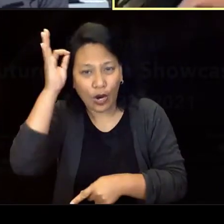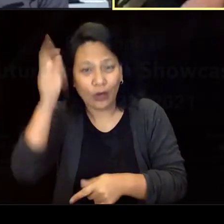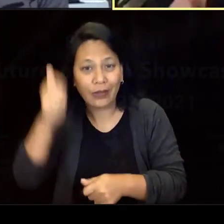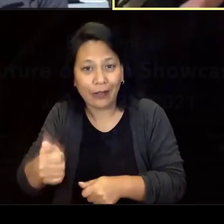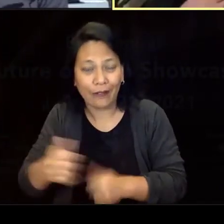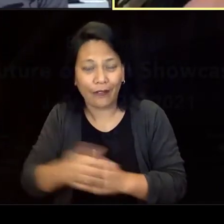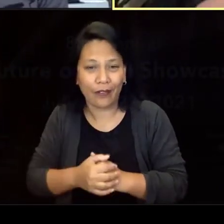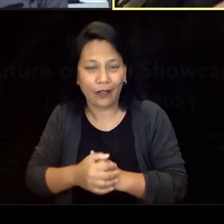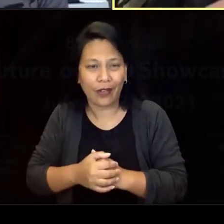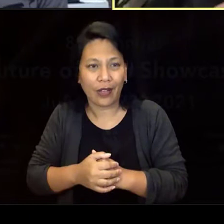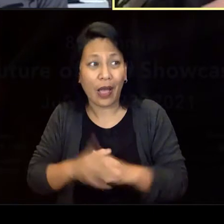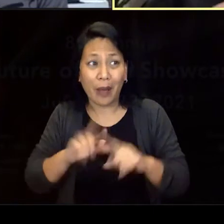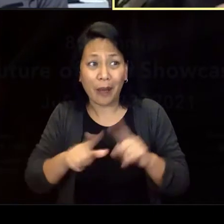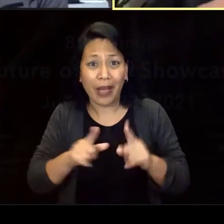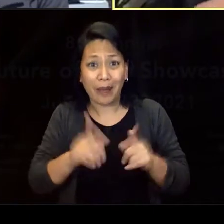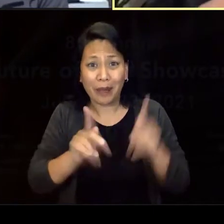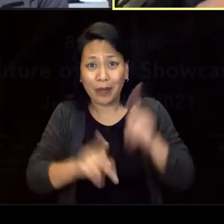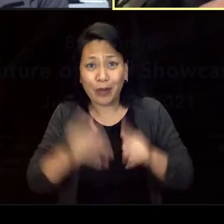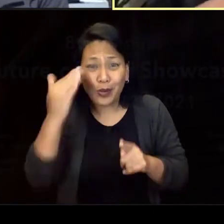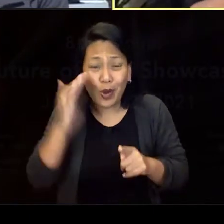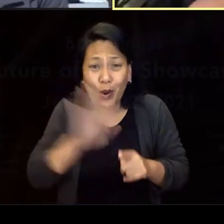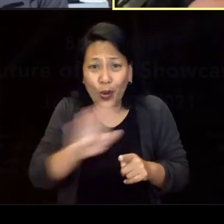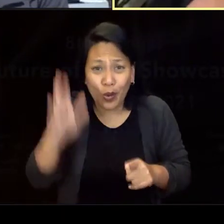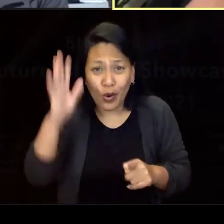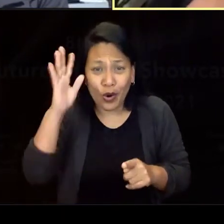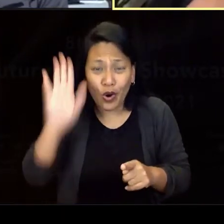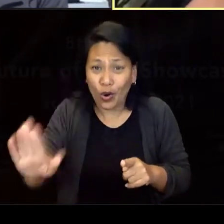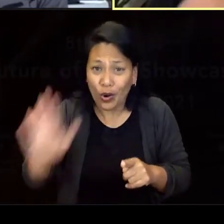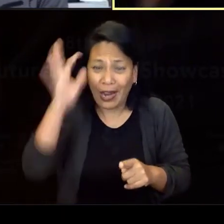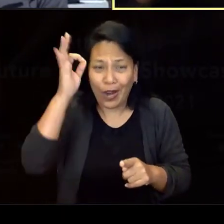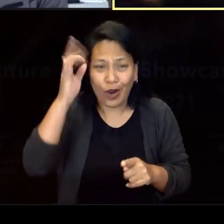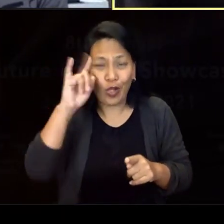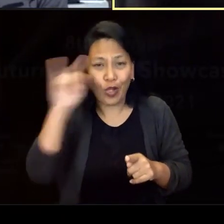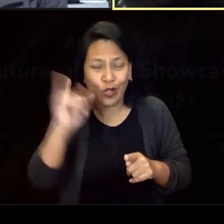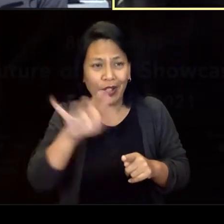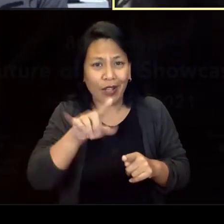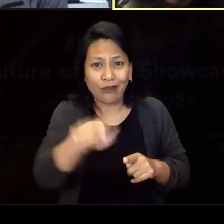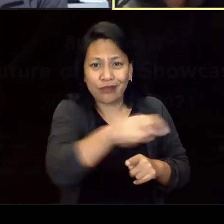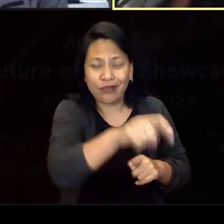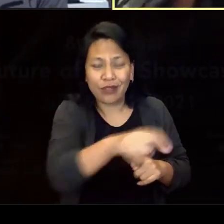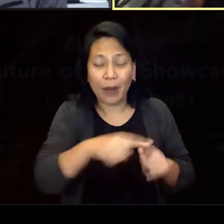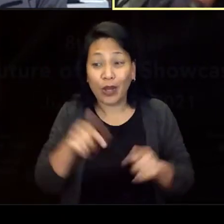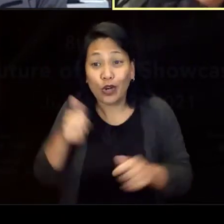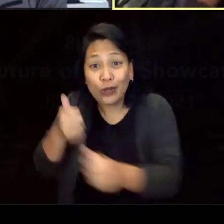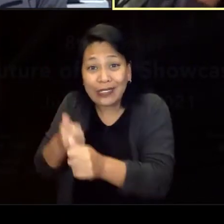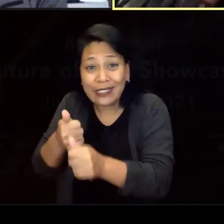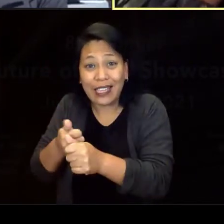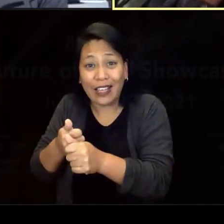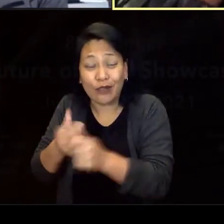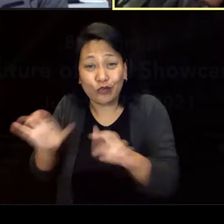Everybody talks about her hair in that show and you just see her doing it herself. And I'm like, wow.